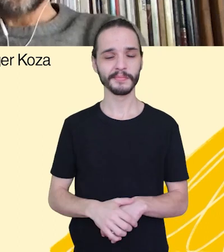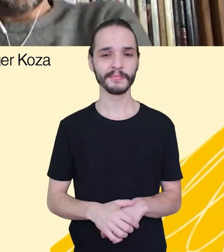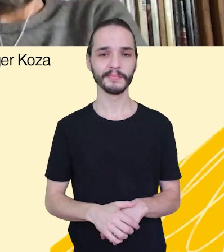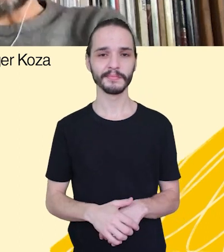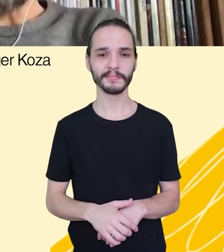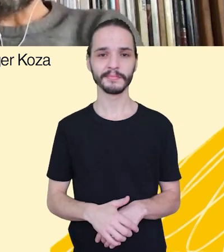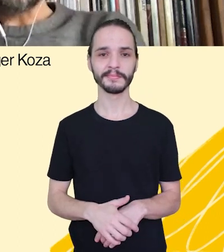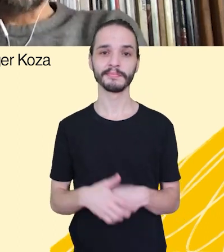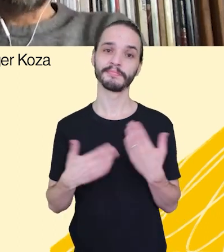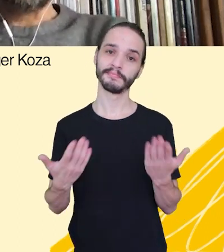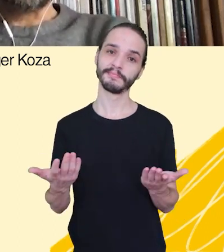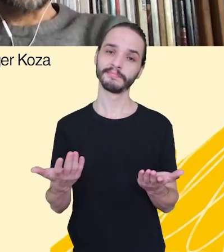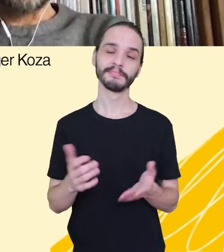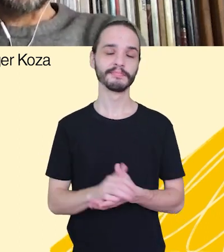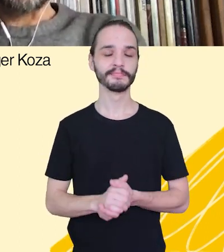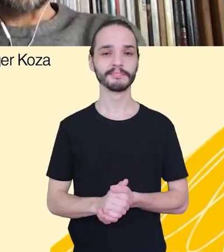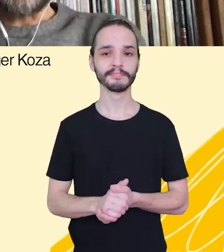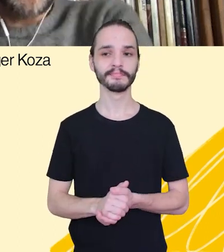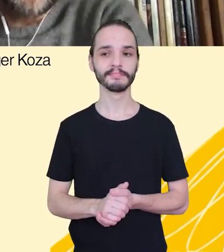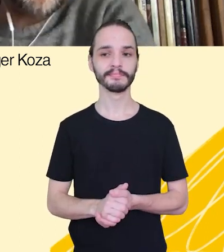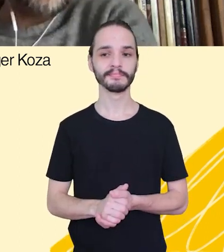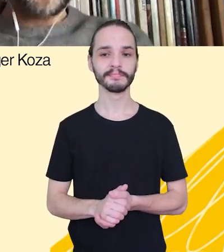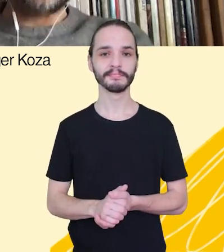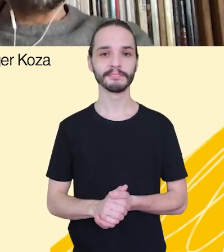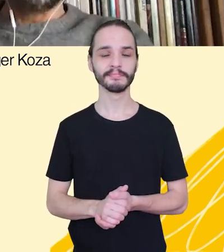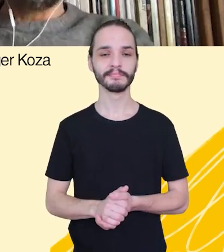How do you...? Because for me...